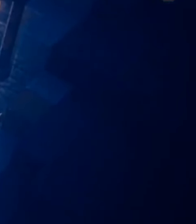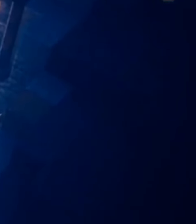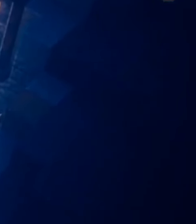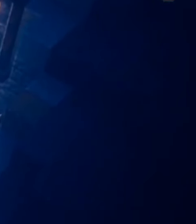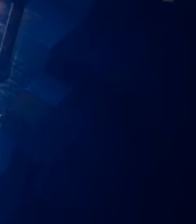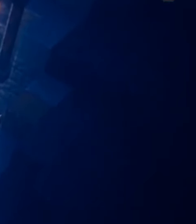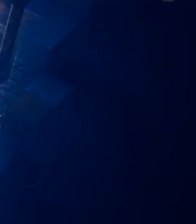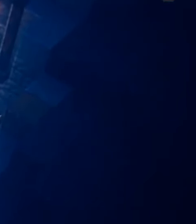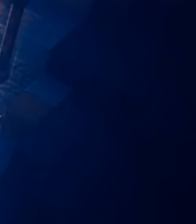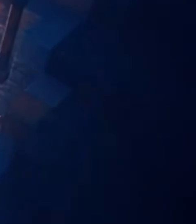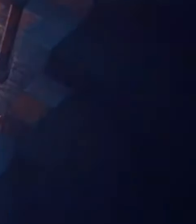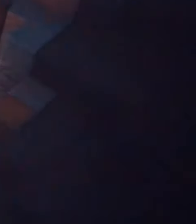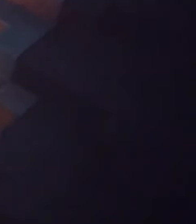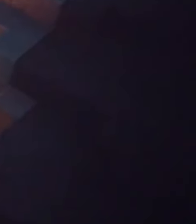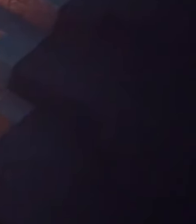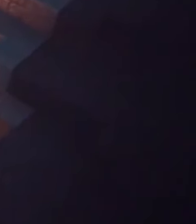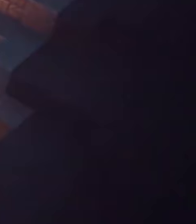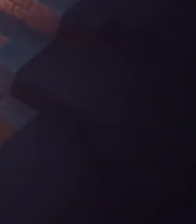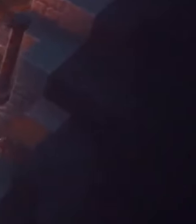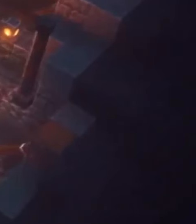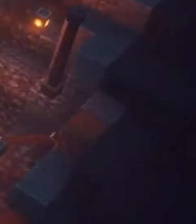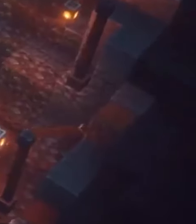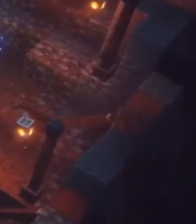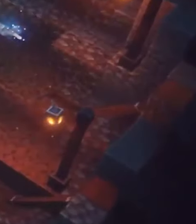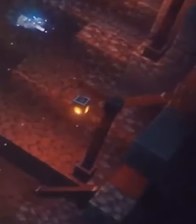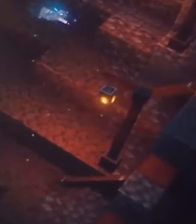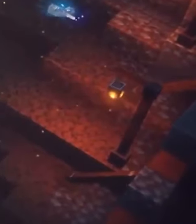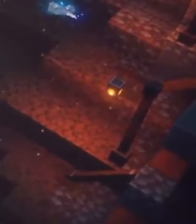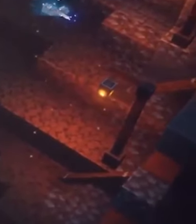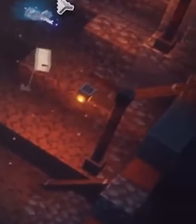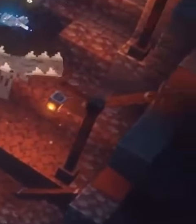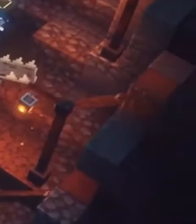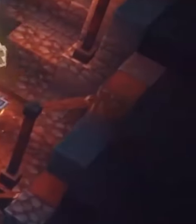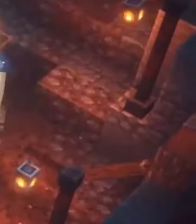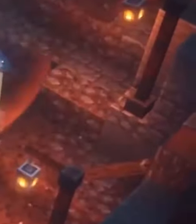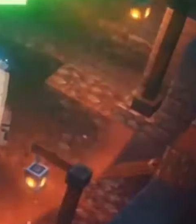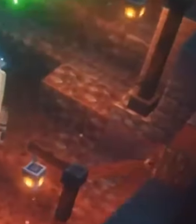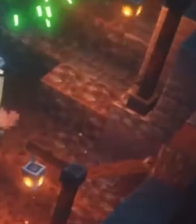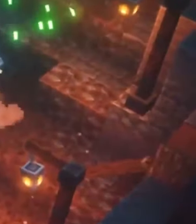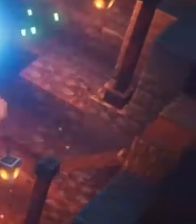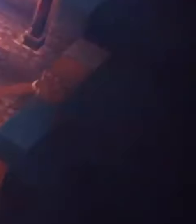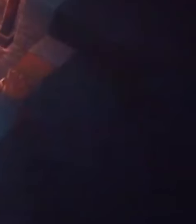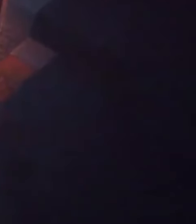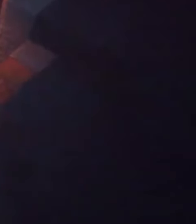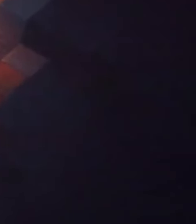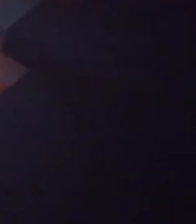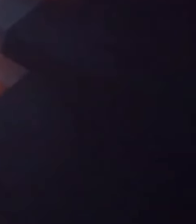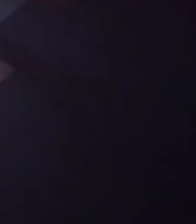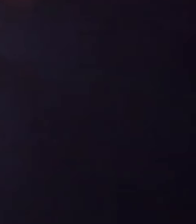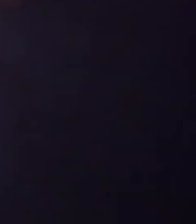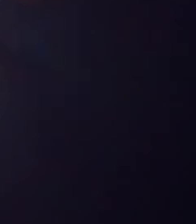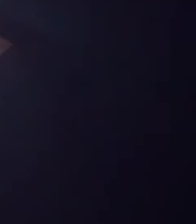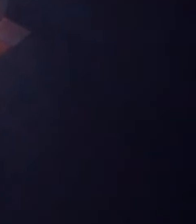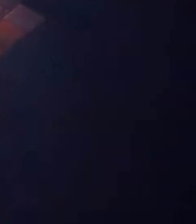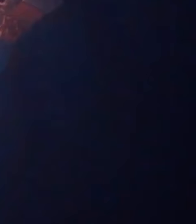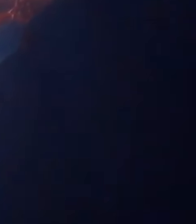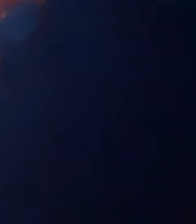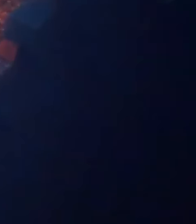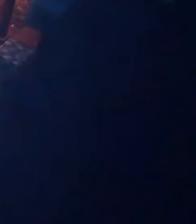WHERE DID YOU DIE? WHY WOULD YOU WANT TO TELEPORT TO ME? OH, I'M DOING IT NW.